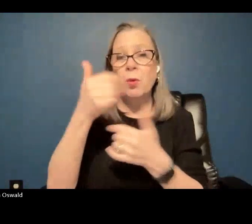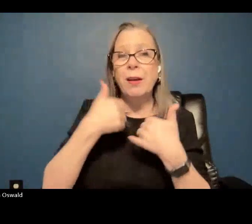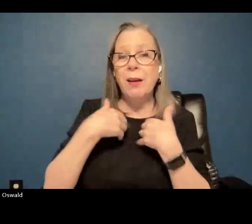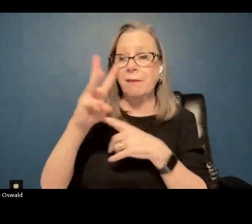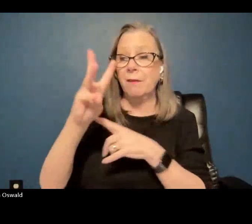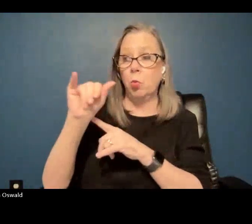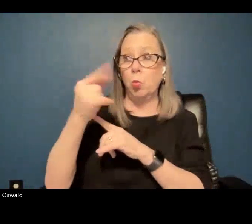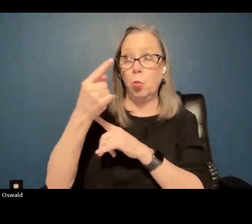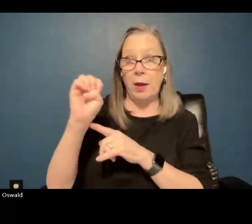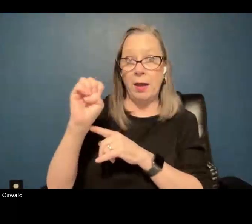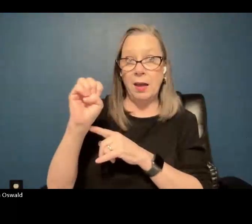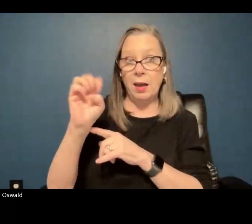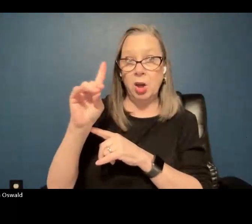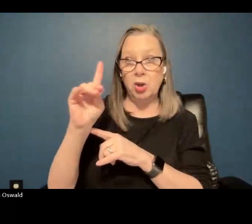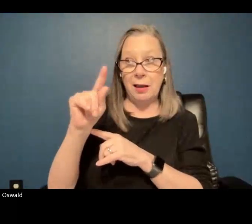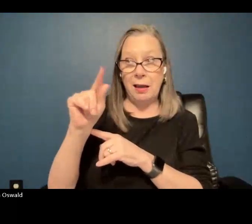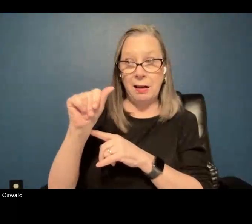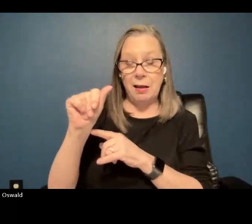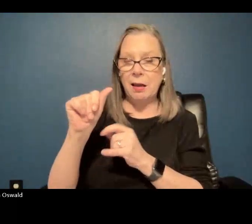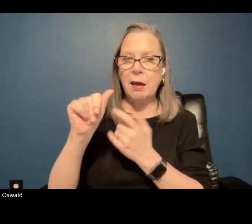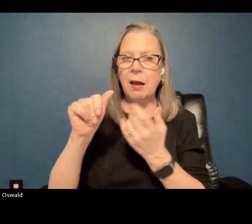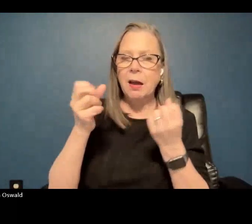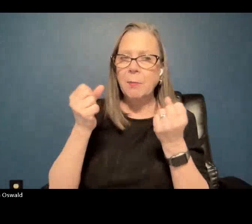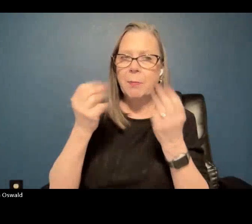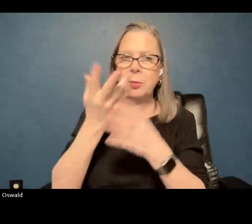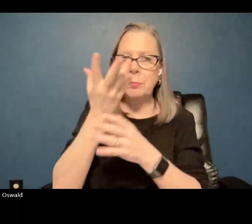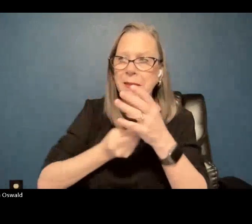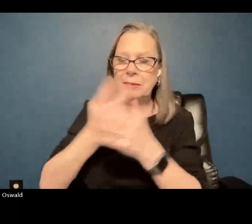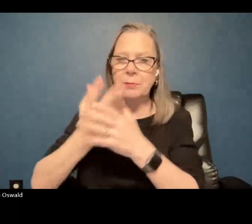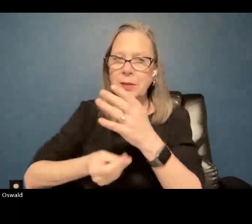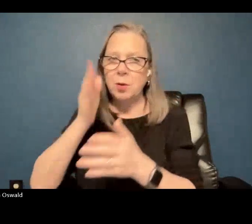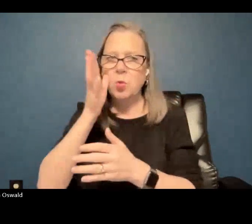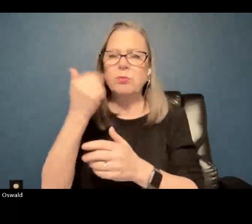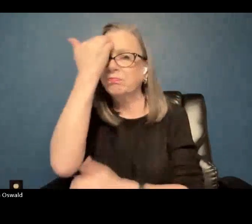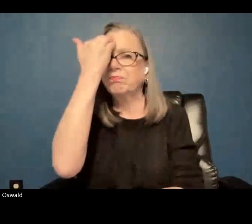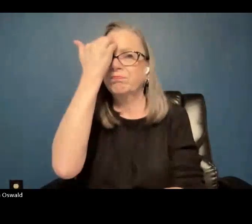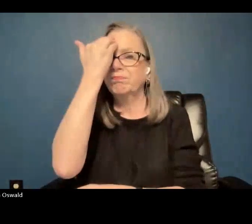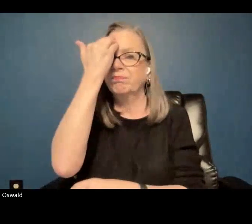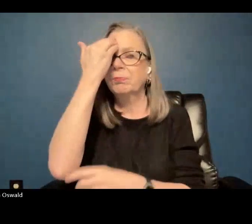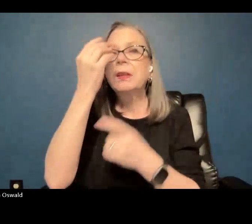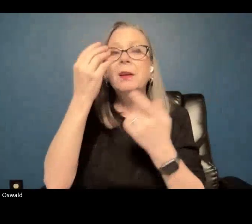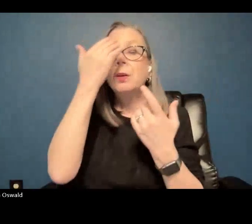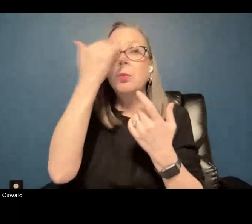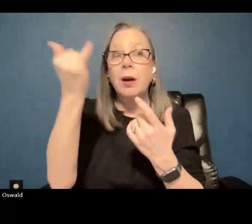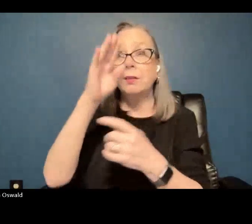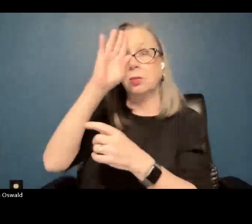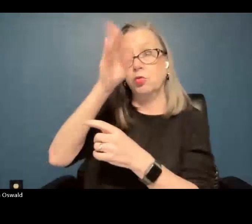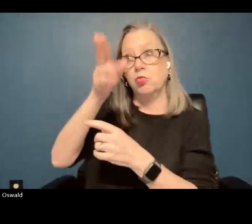the department, we know that when it comes to direct care workers, we only know what is reported and there